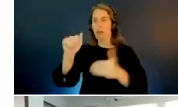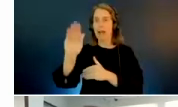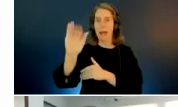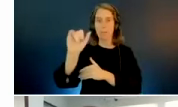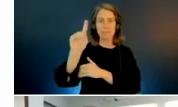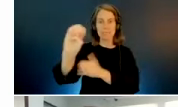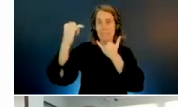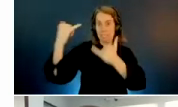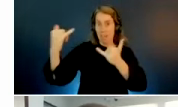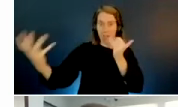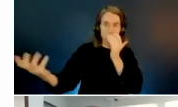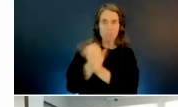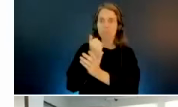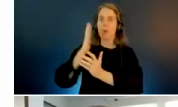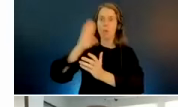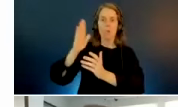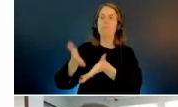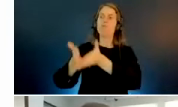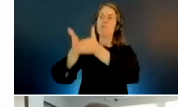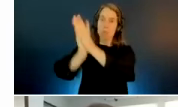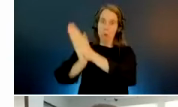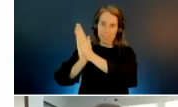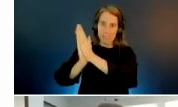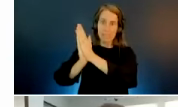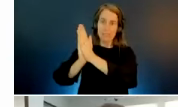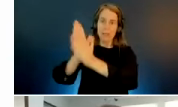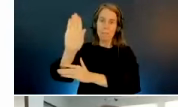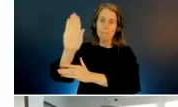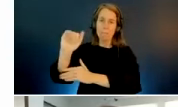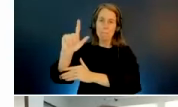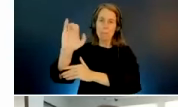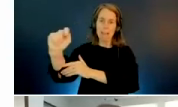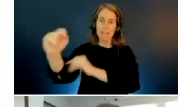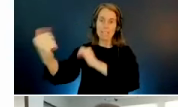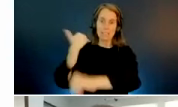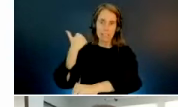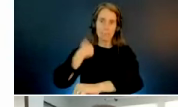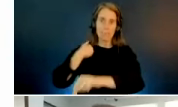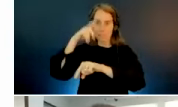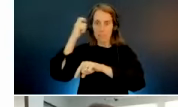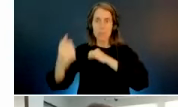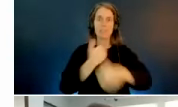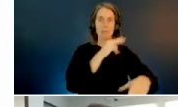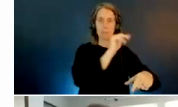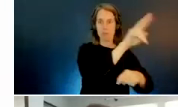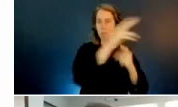um so there's no need to wait if you're sure that voting by mail or voting absentee is the way that